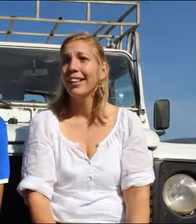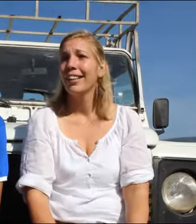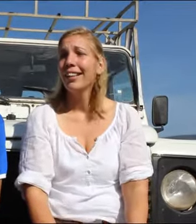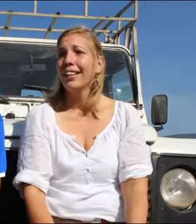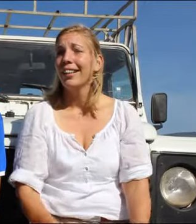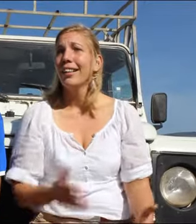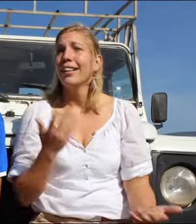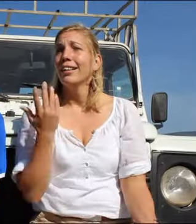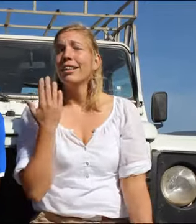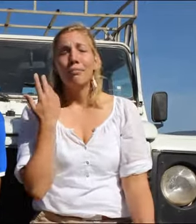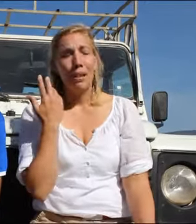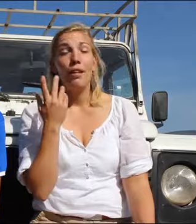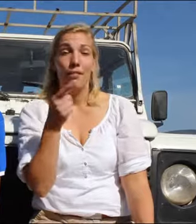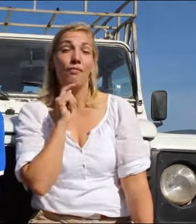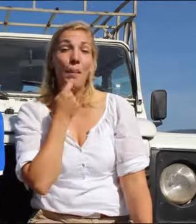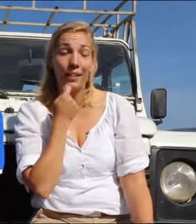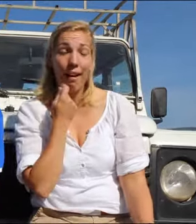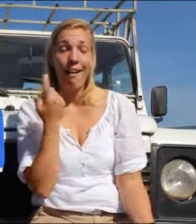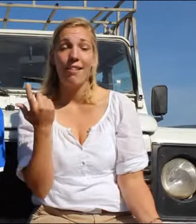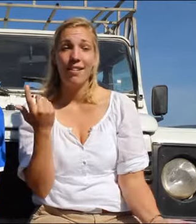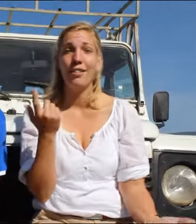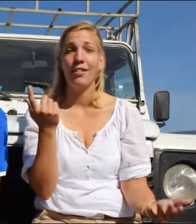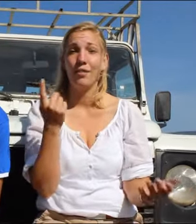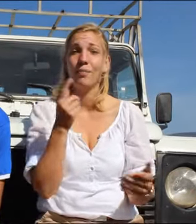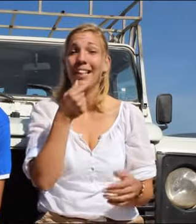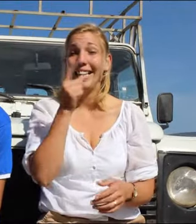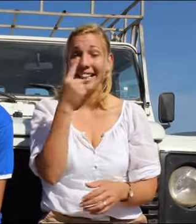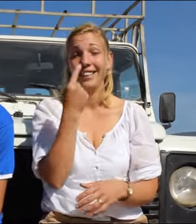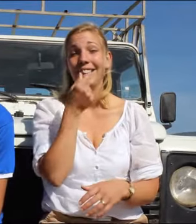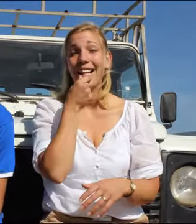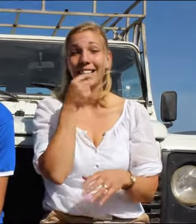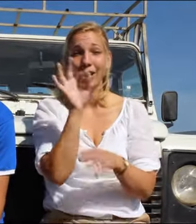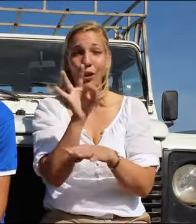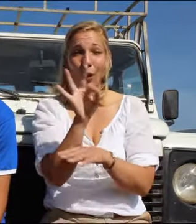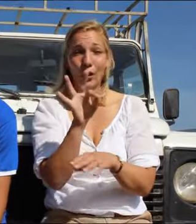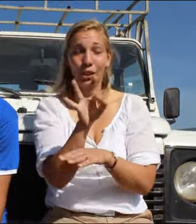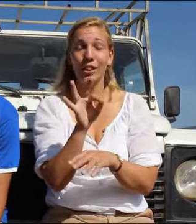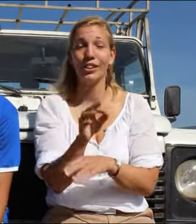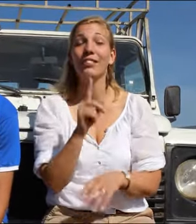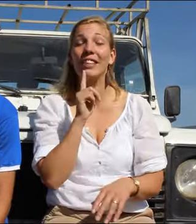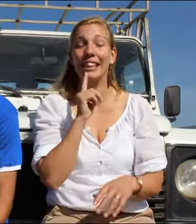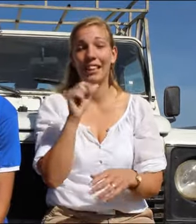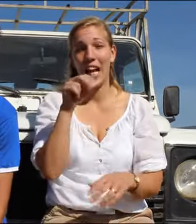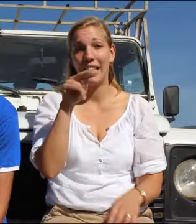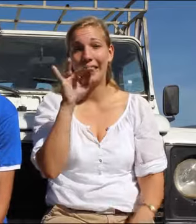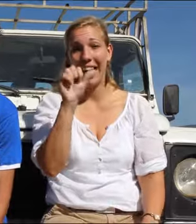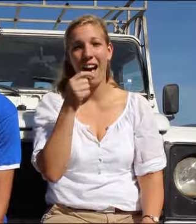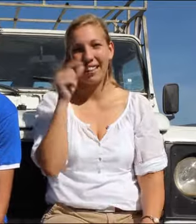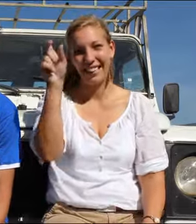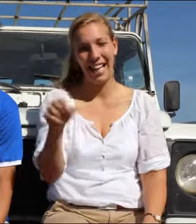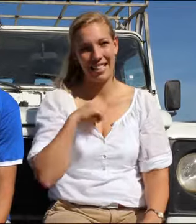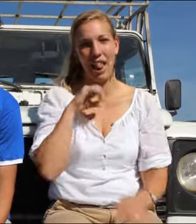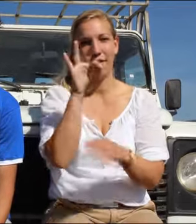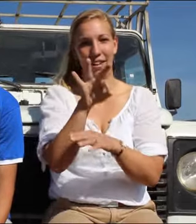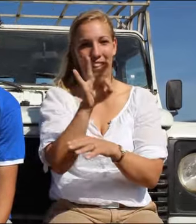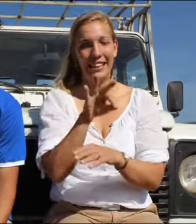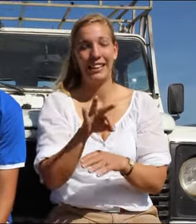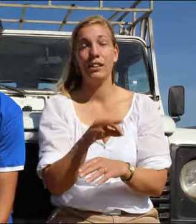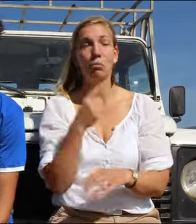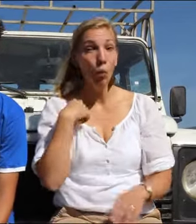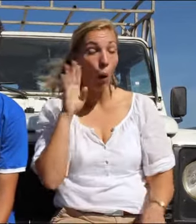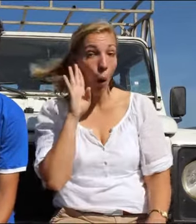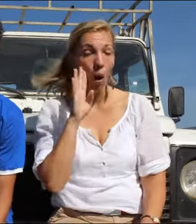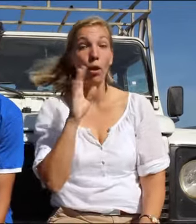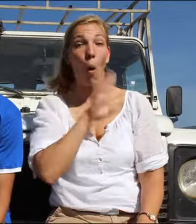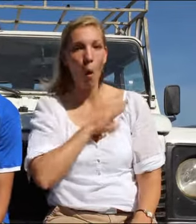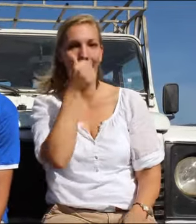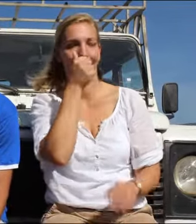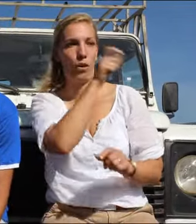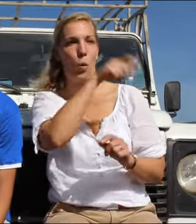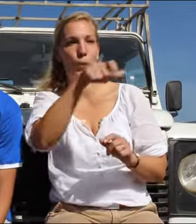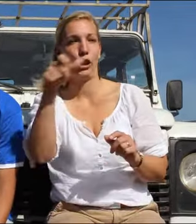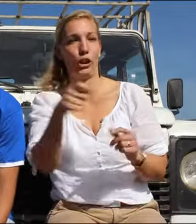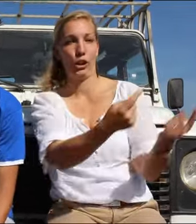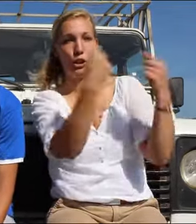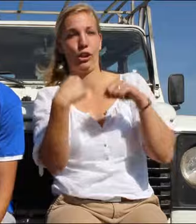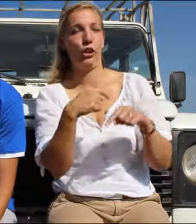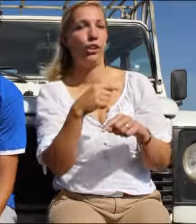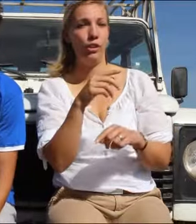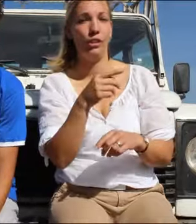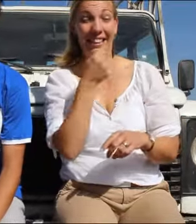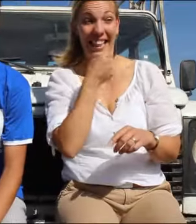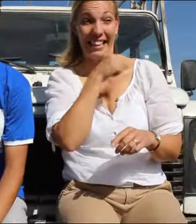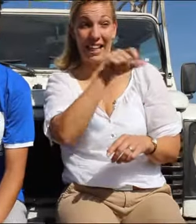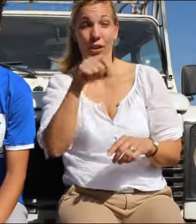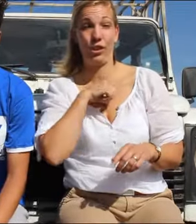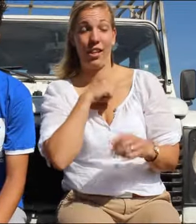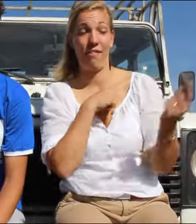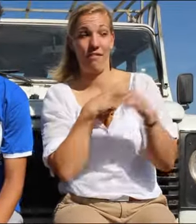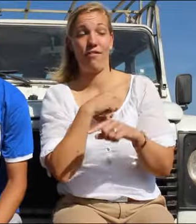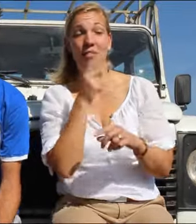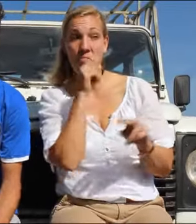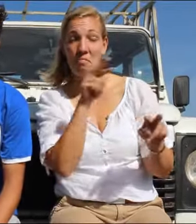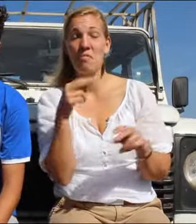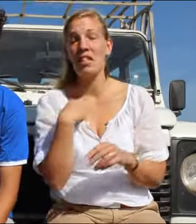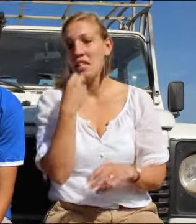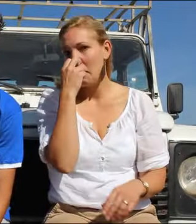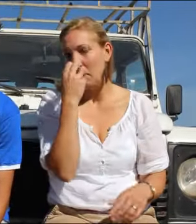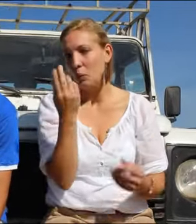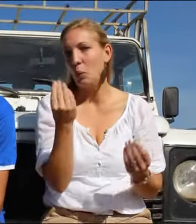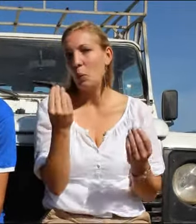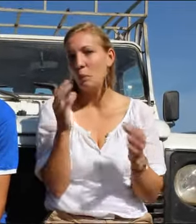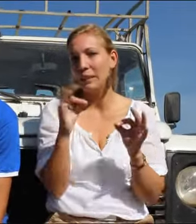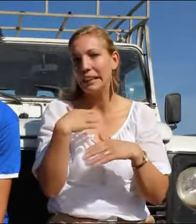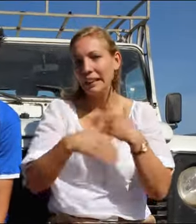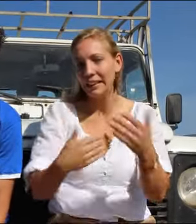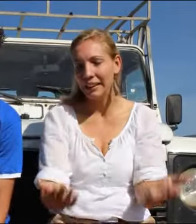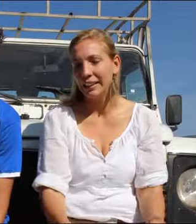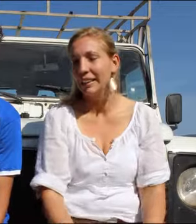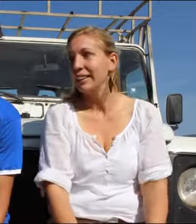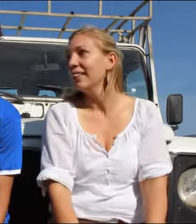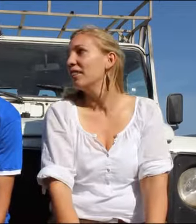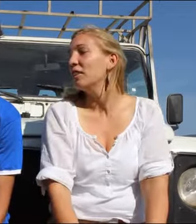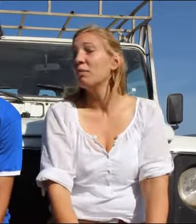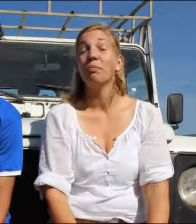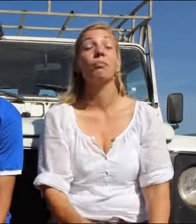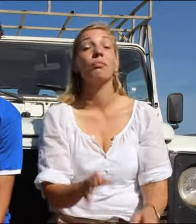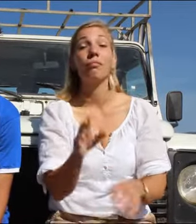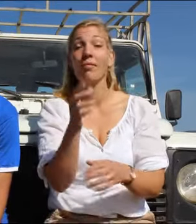In the afternoon Anita gave a referee workshop. Also referees from Ethiopia were present.